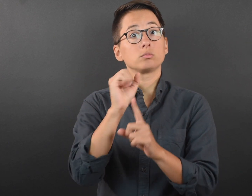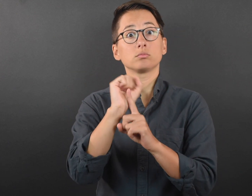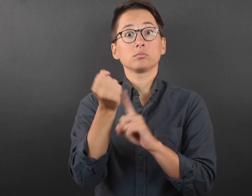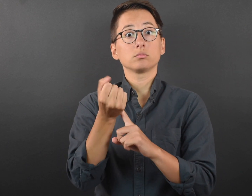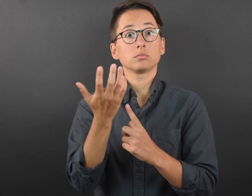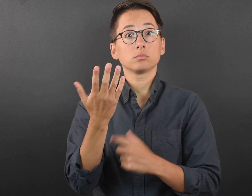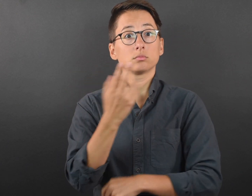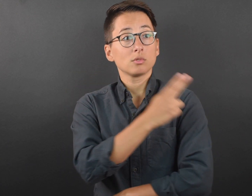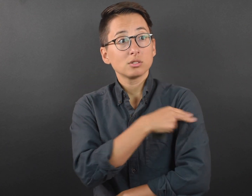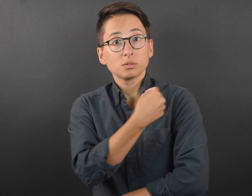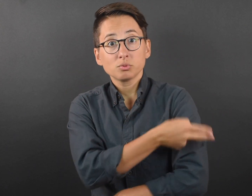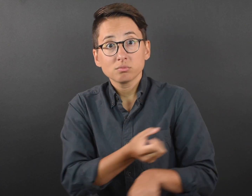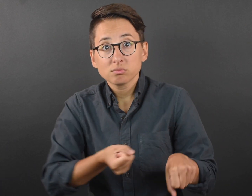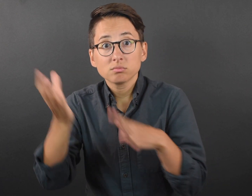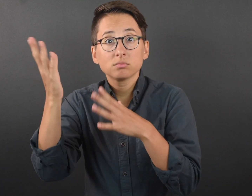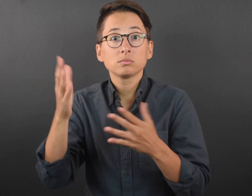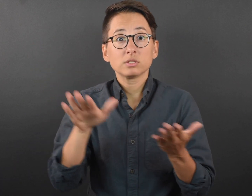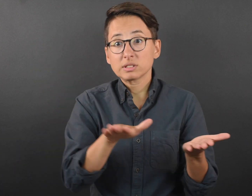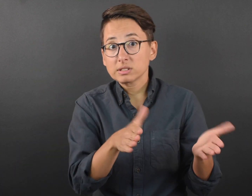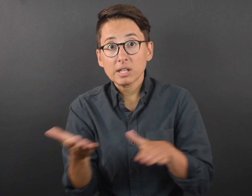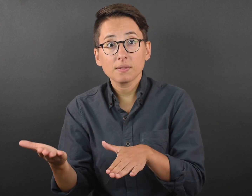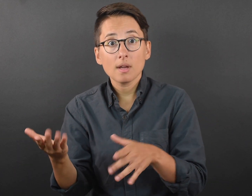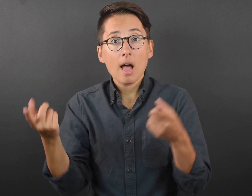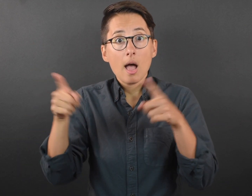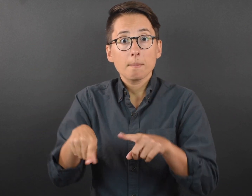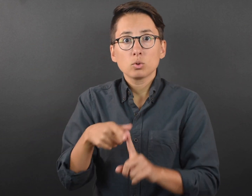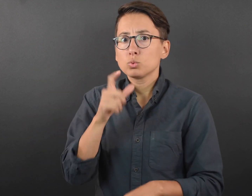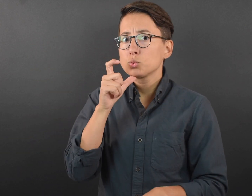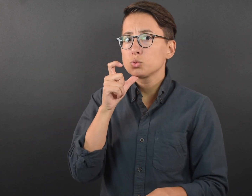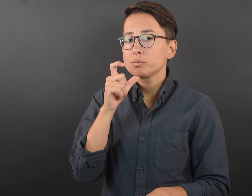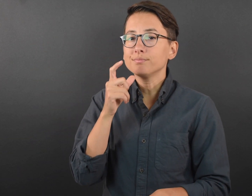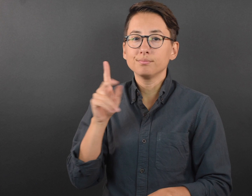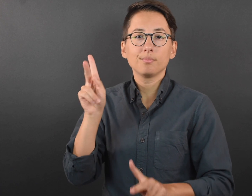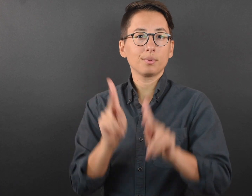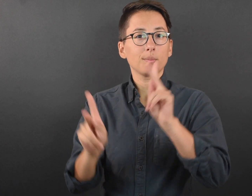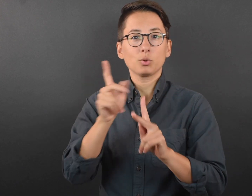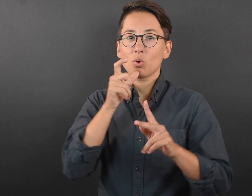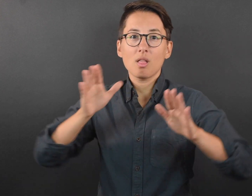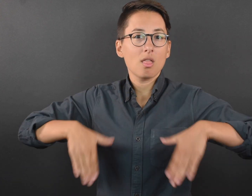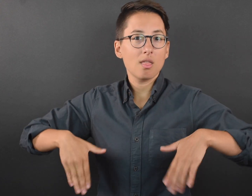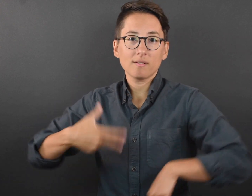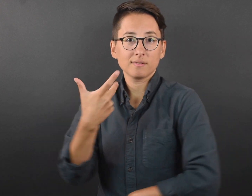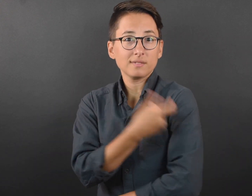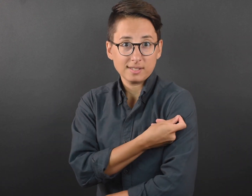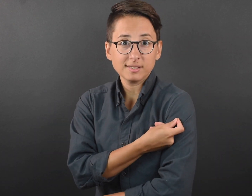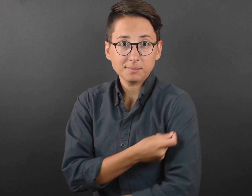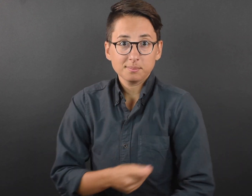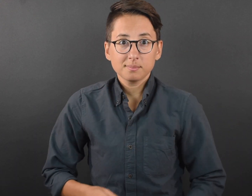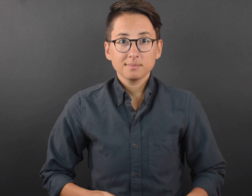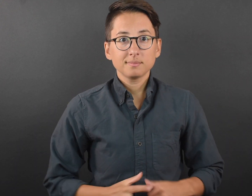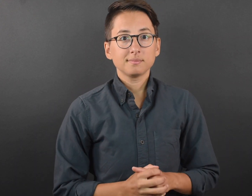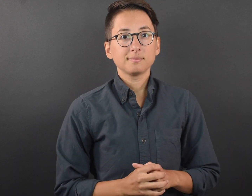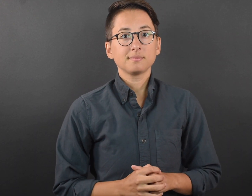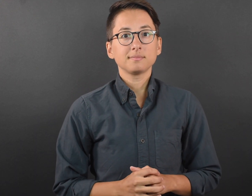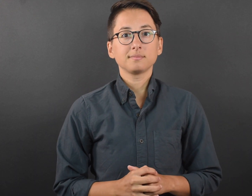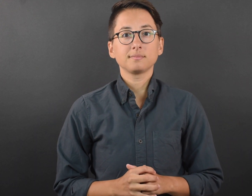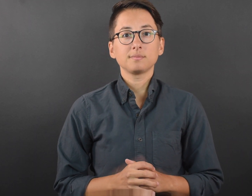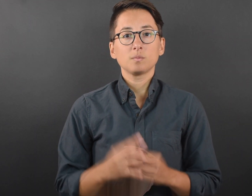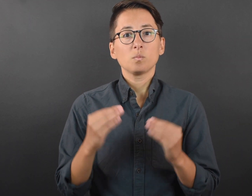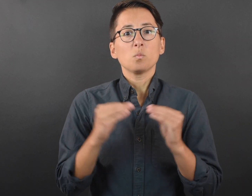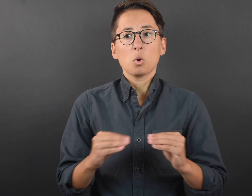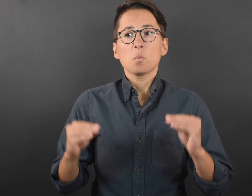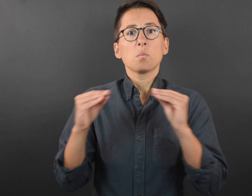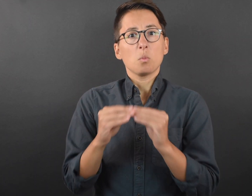regardless of strain, are in unvaccinated Minnesotans.